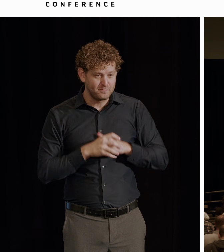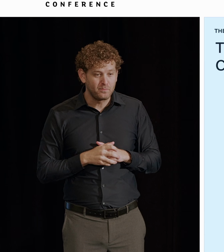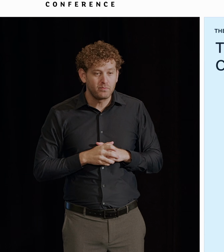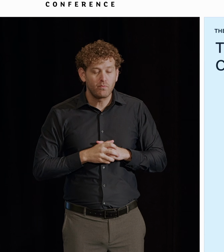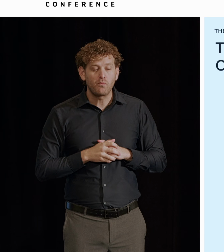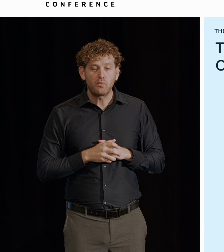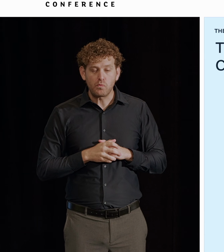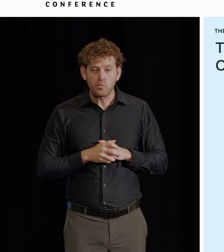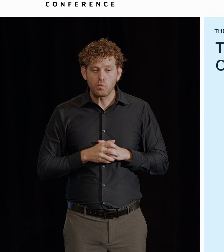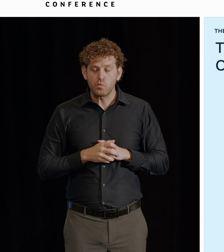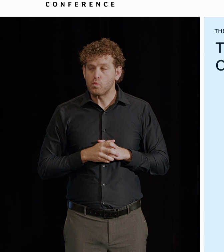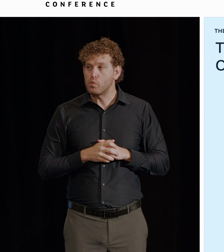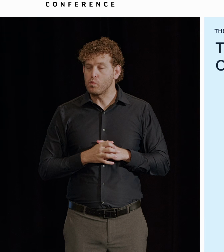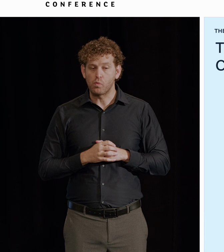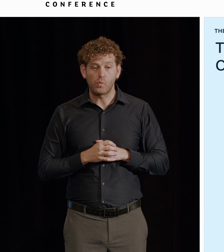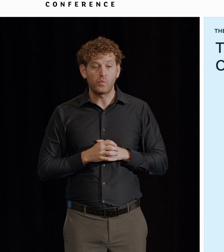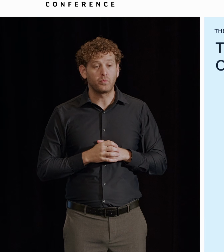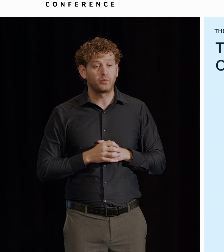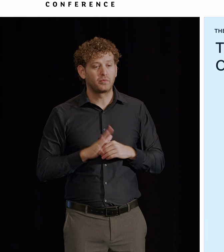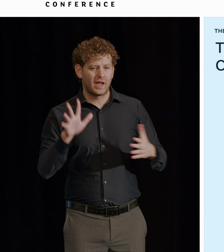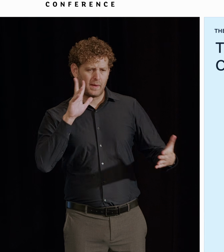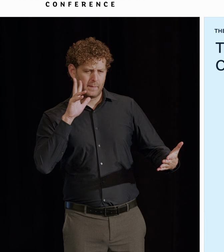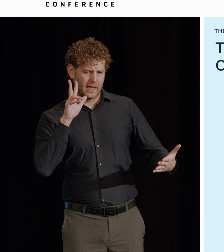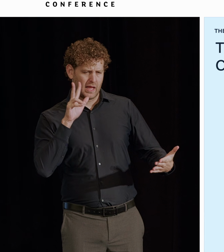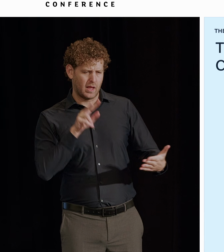So, and let me zoom out for a moment. What you're seeing here is an accessibility